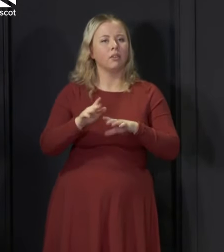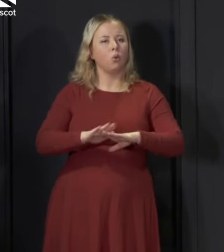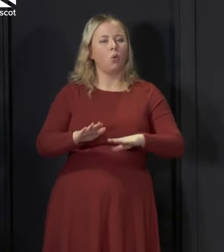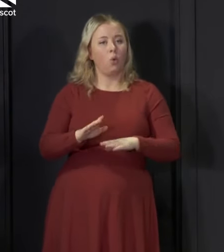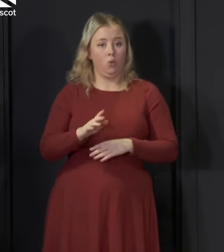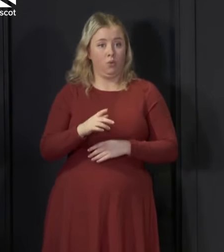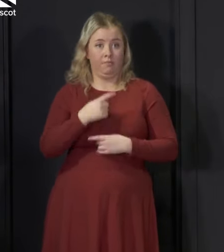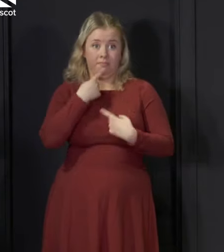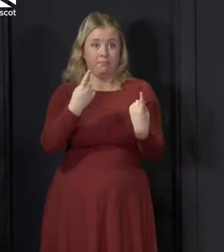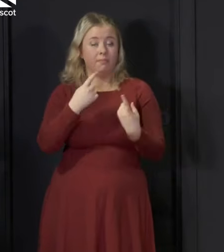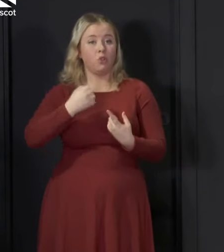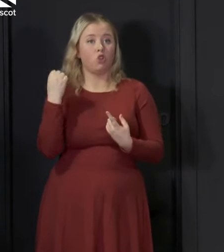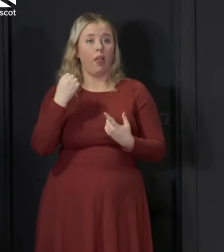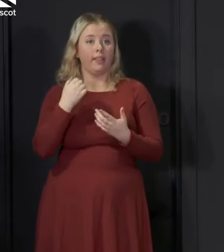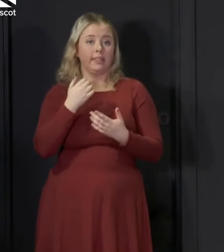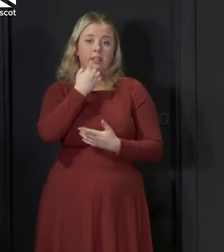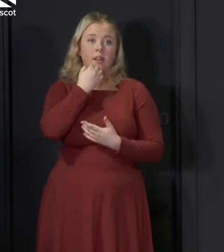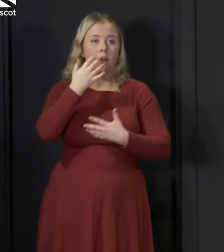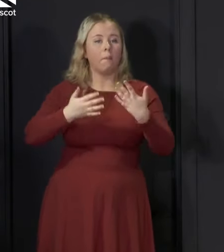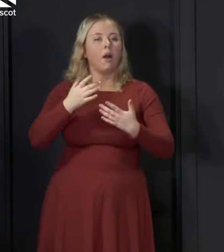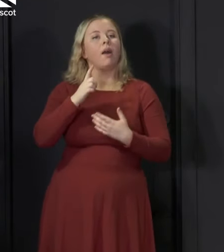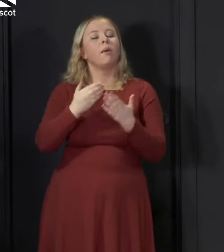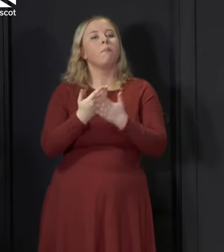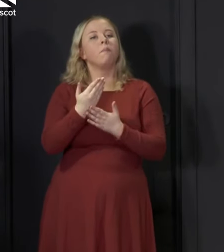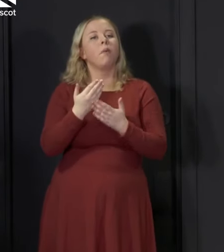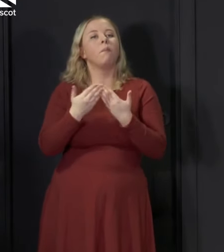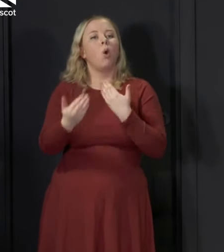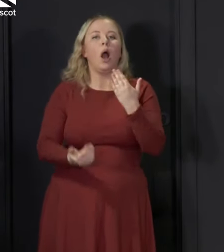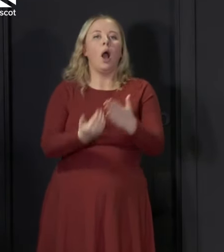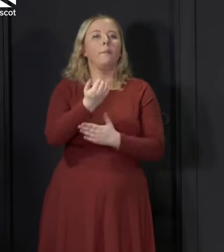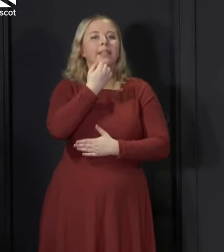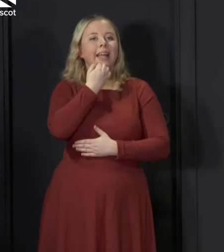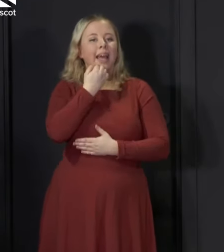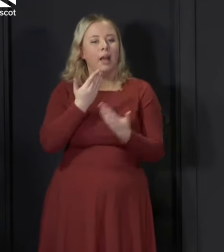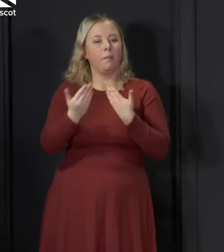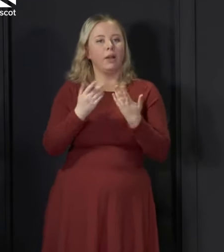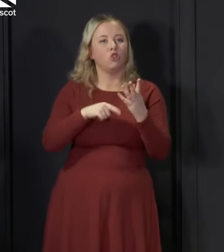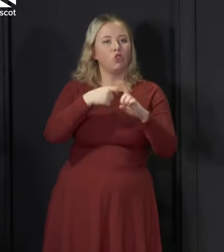but our figures are more up-to-date than the figures elsewhere in the UK and I believe